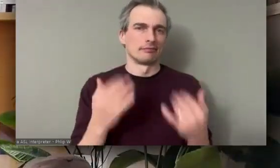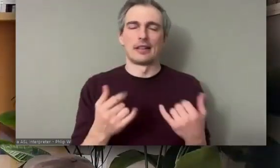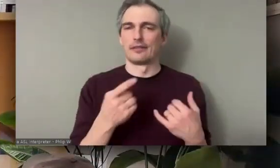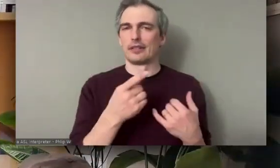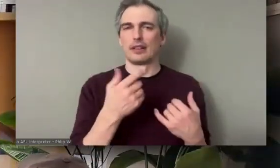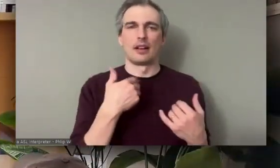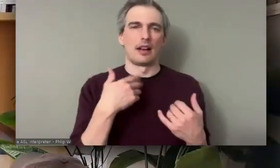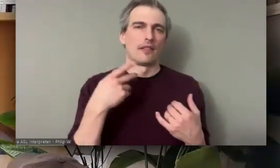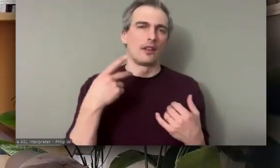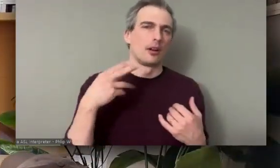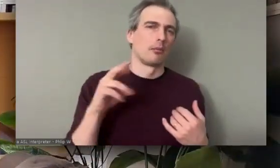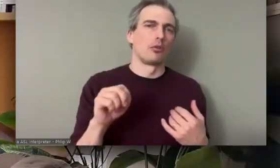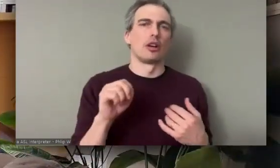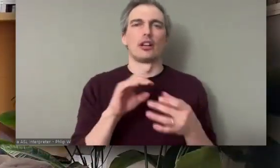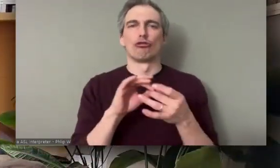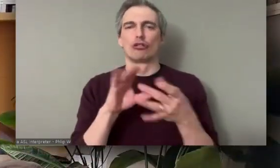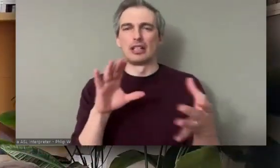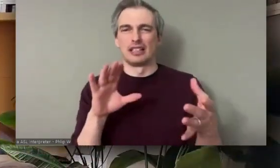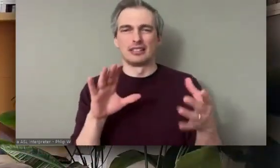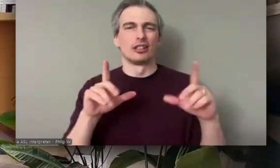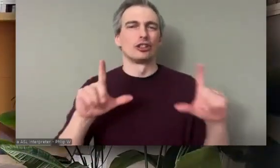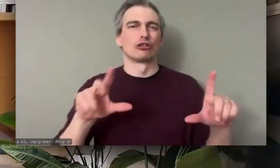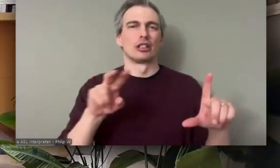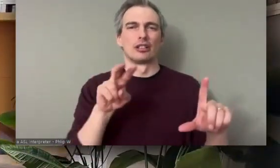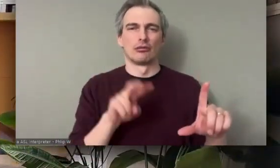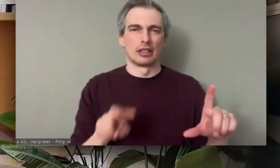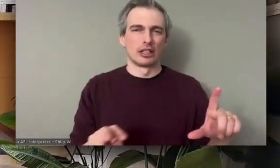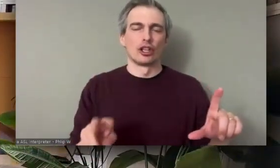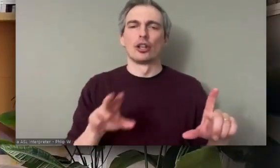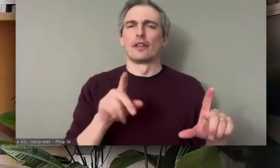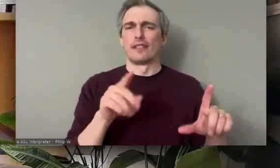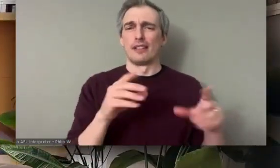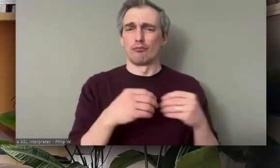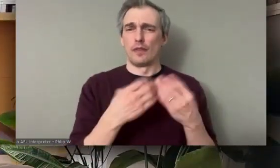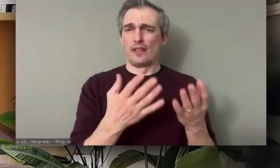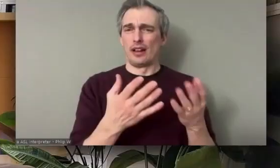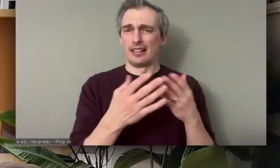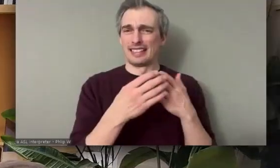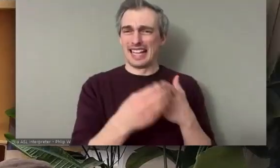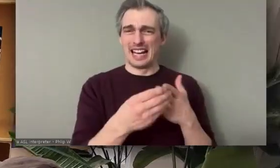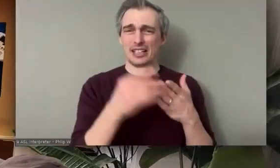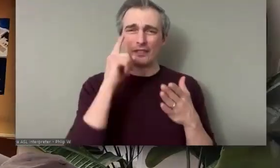a screen reader -- have they provided guidance to developers on what